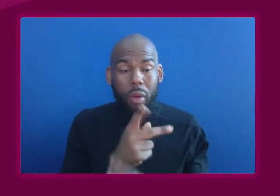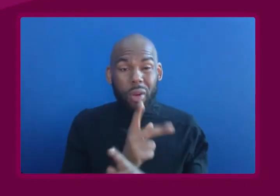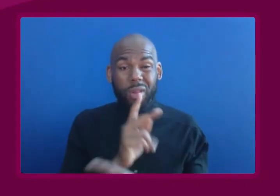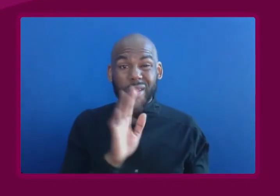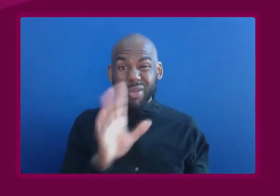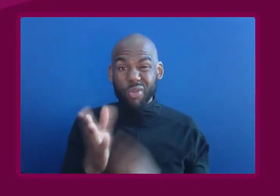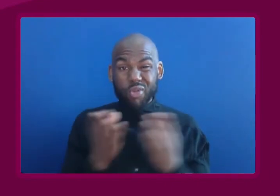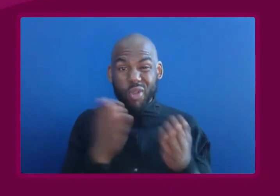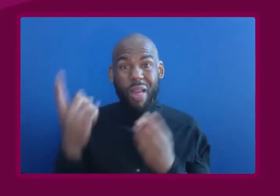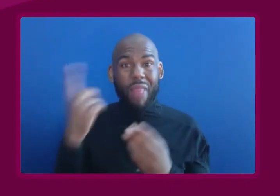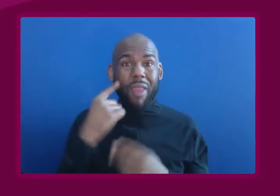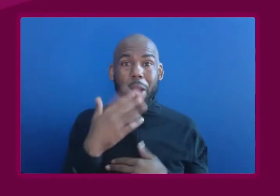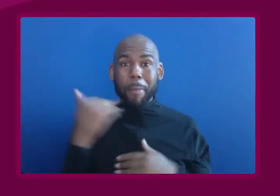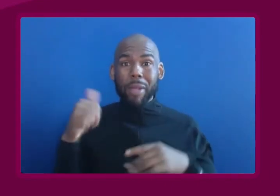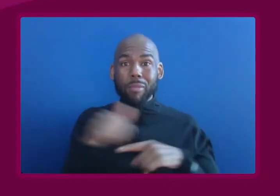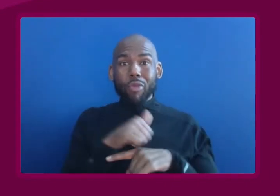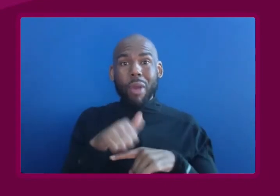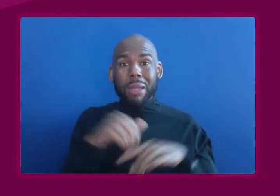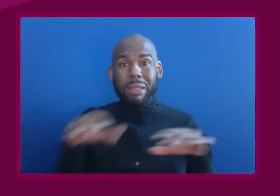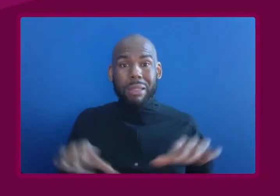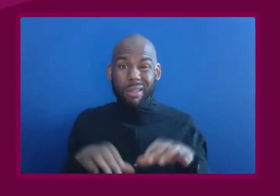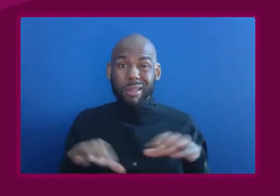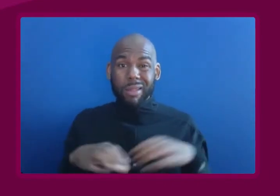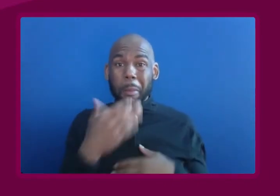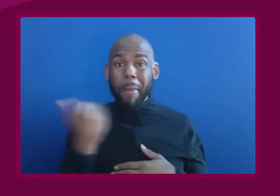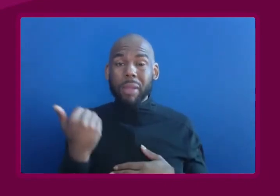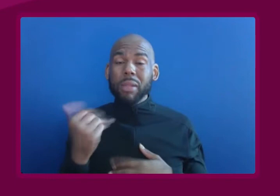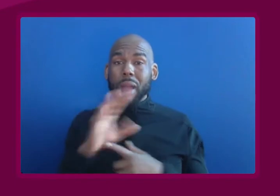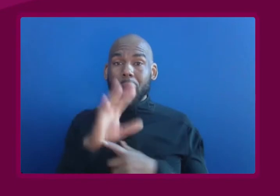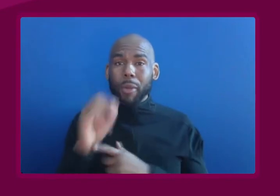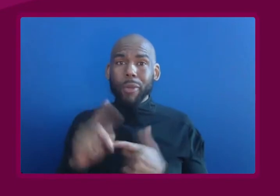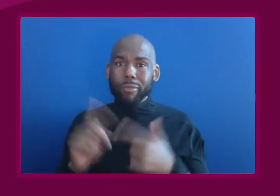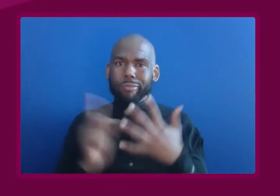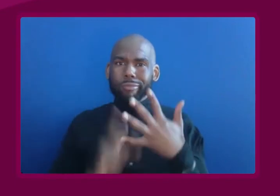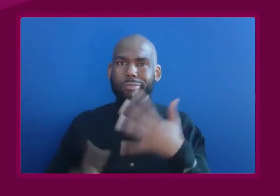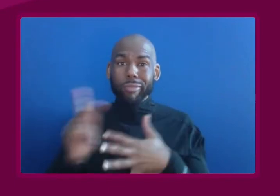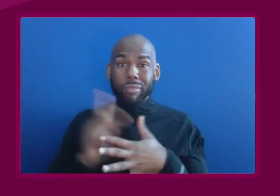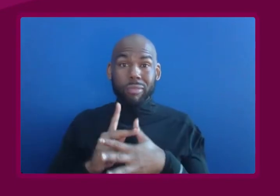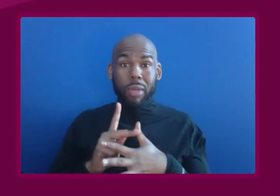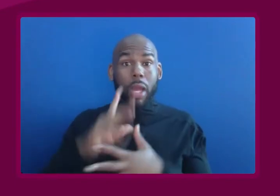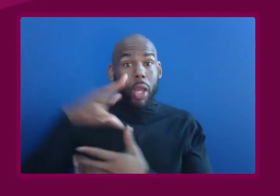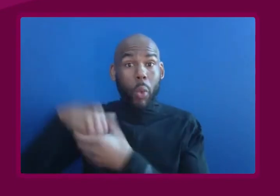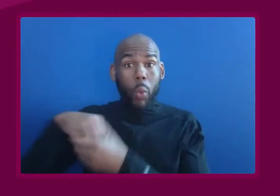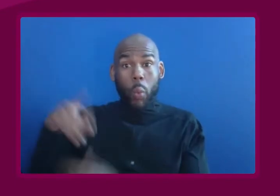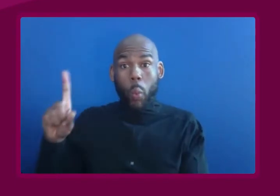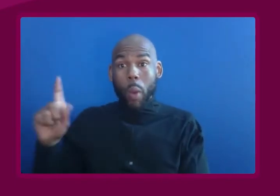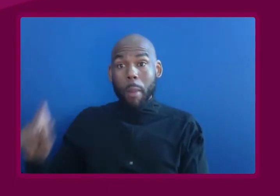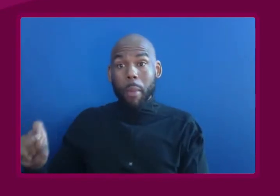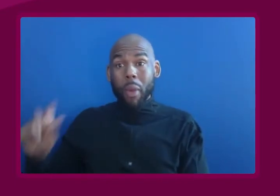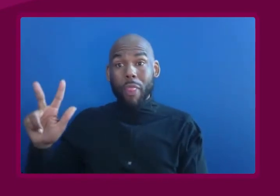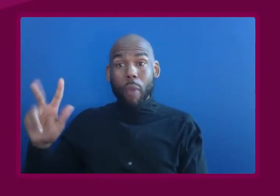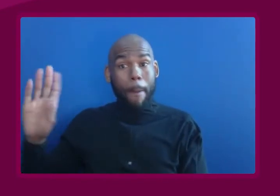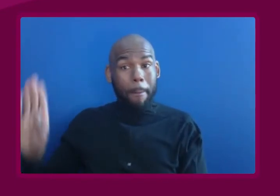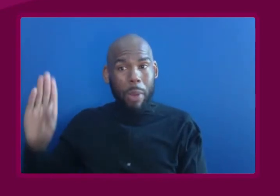I think it would be best practice for most companies to prioritize, including those 1.3 billion people who have disabilities.